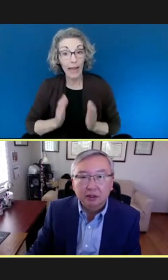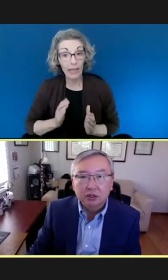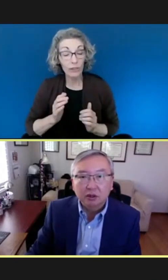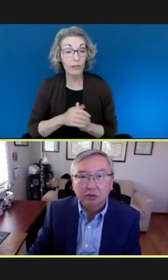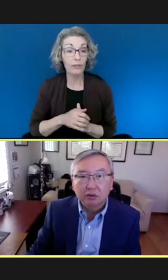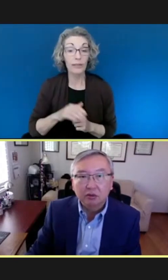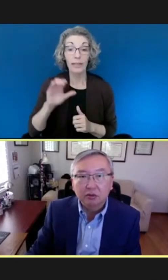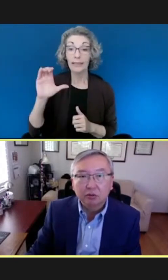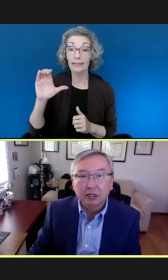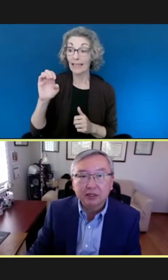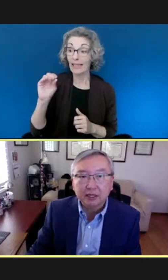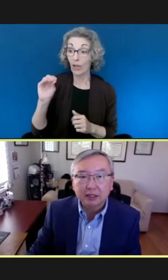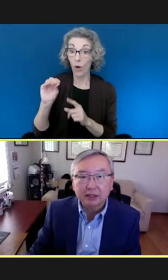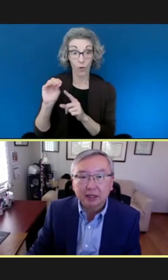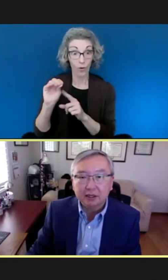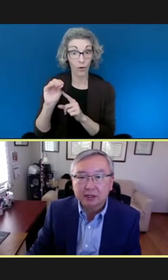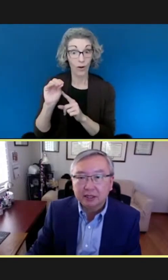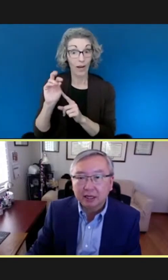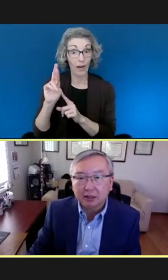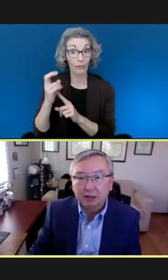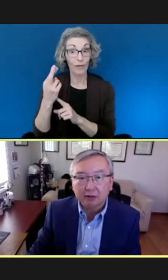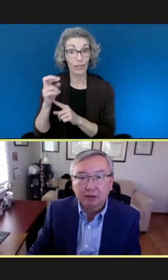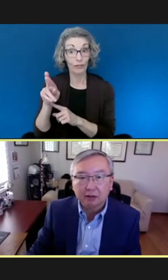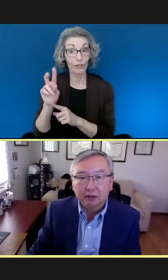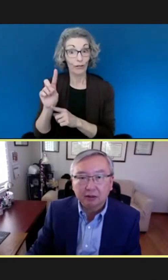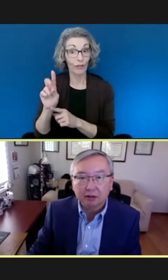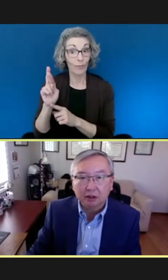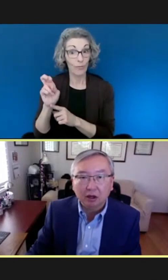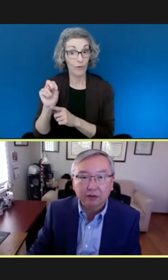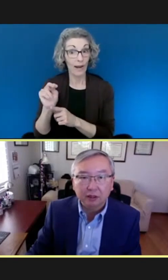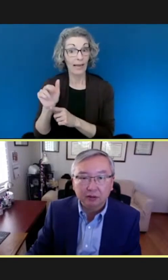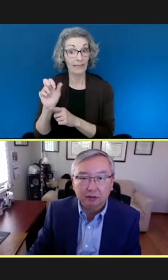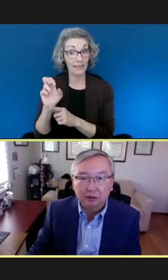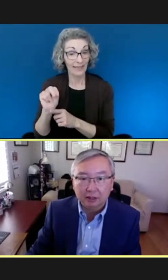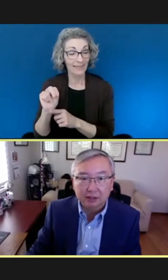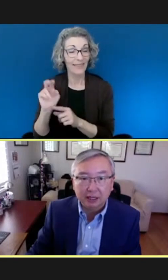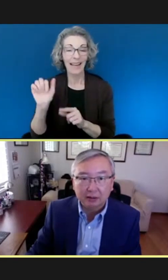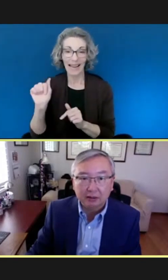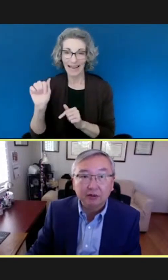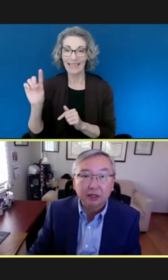So one thing that they say often is that if they don't have ADHD,